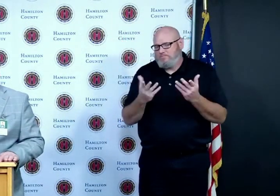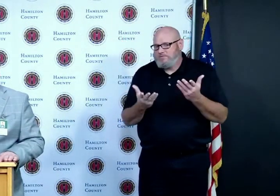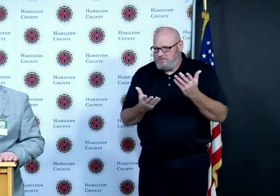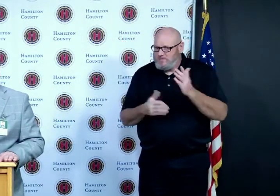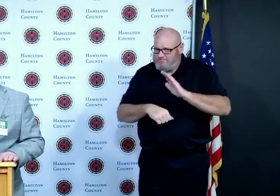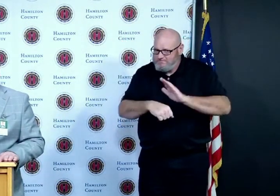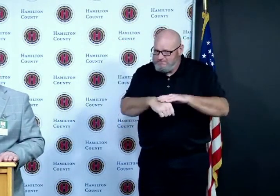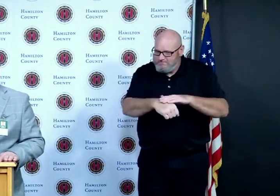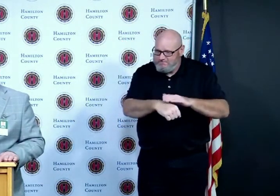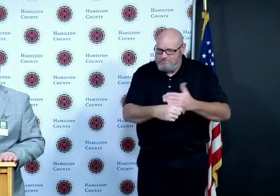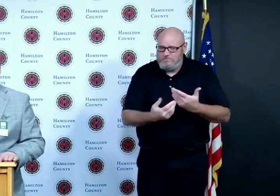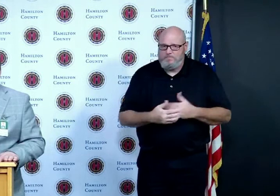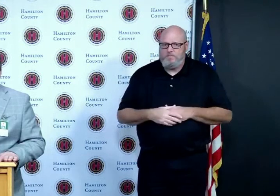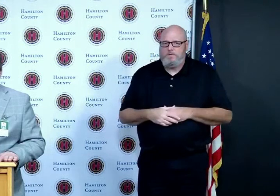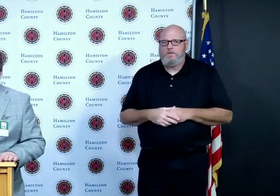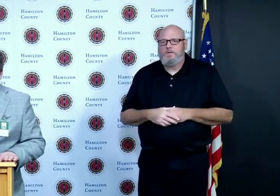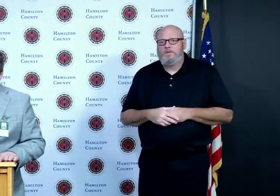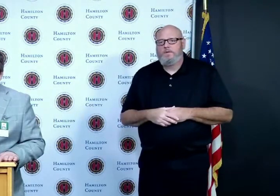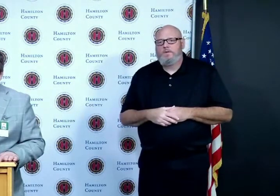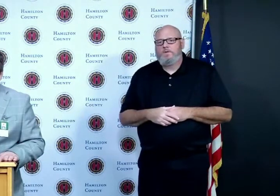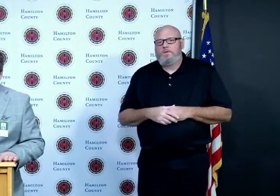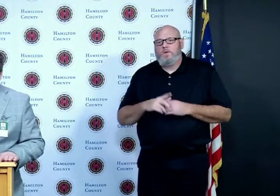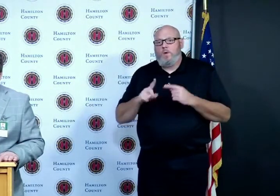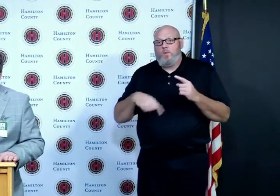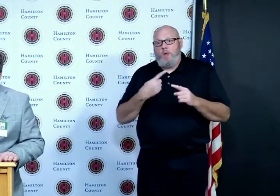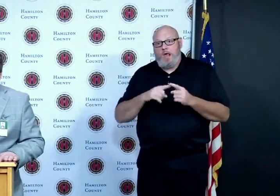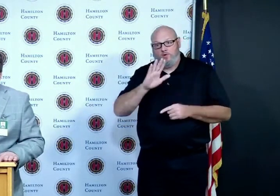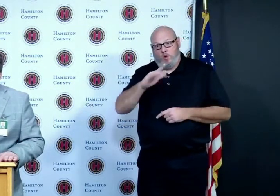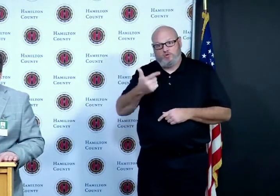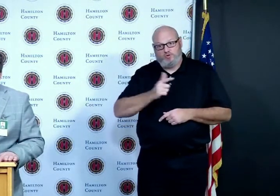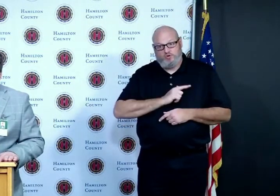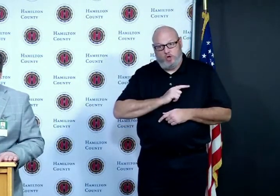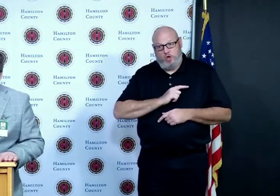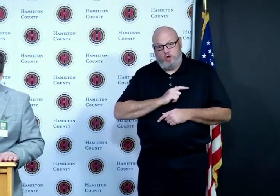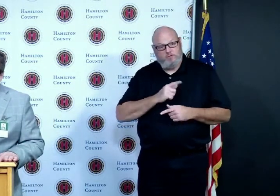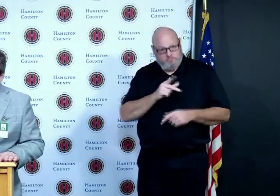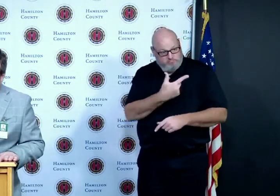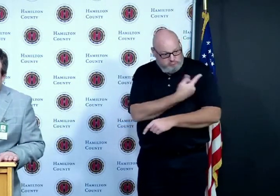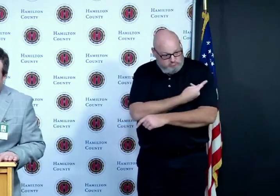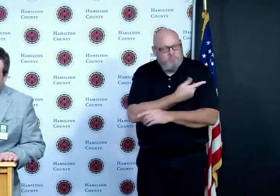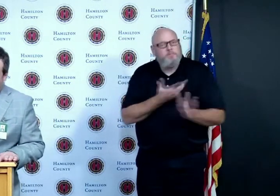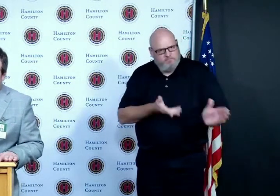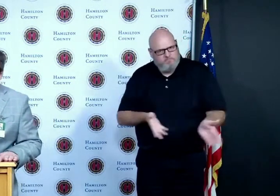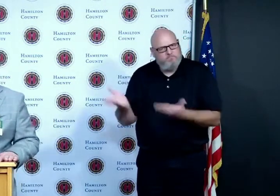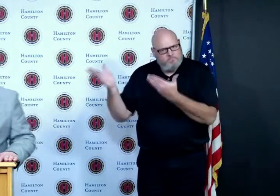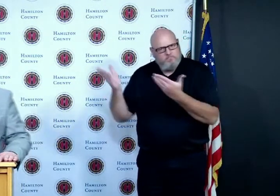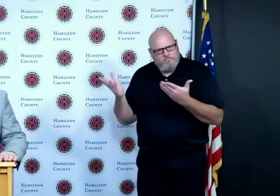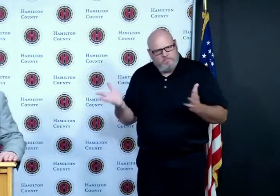that moment opens up accept that accept that and finally you know as we continue through and